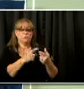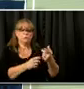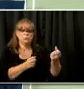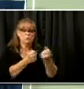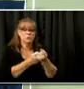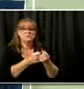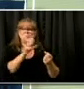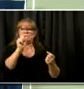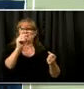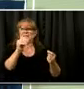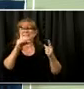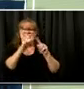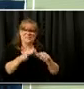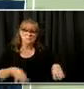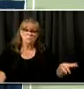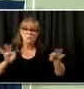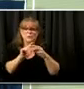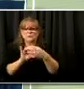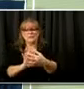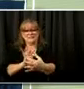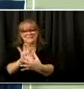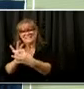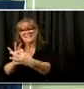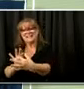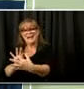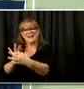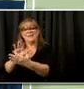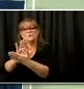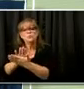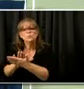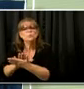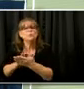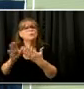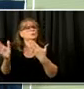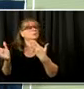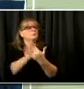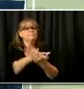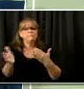school whether it's online or in person and also what parents and community can do to support the